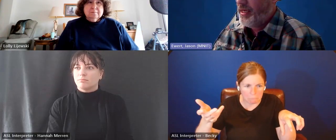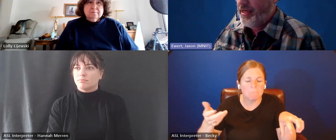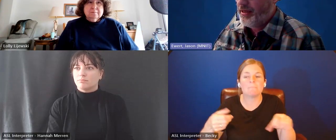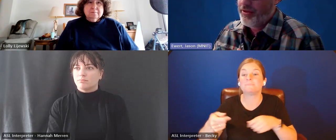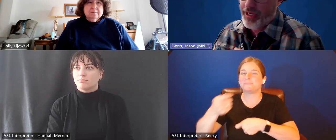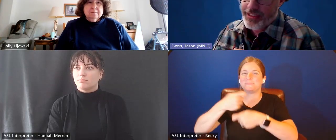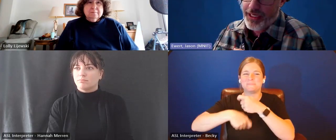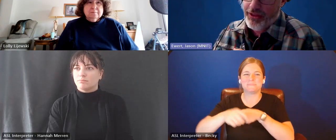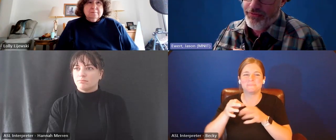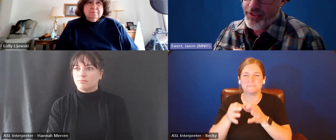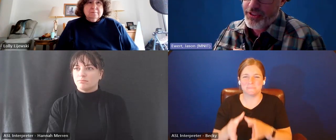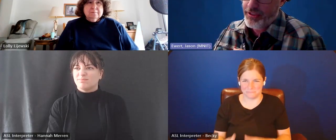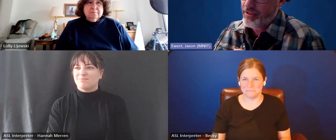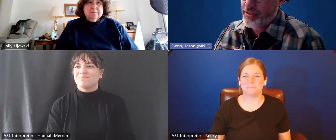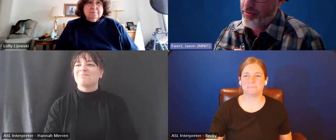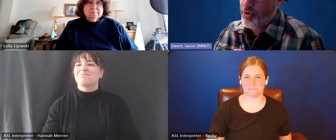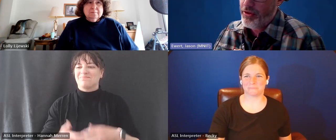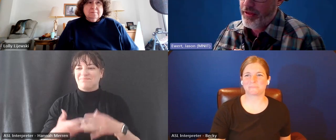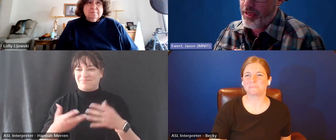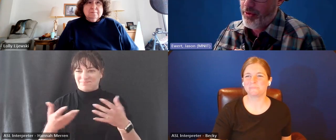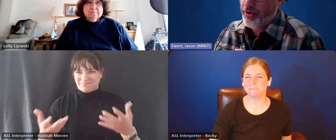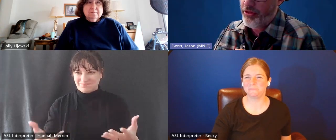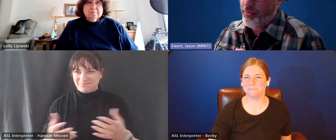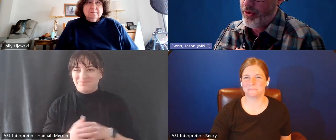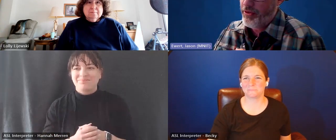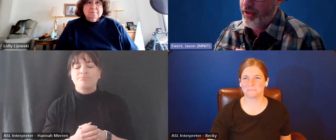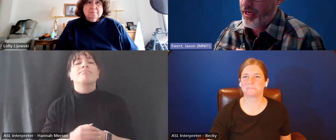And like I said, I love this because the more you think about it, the more you think